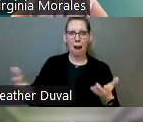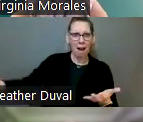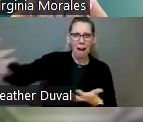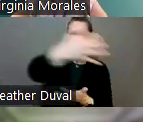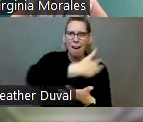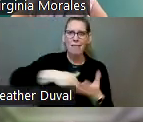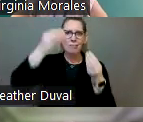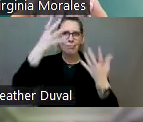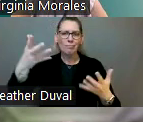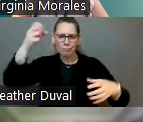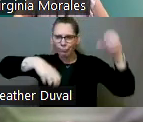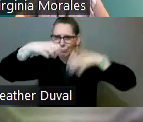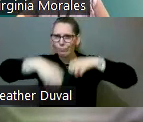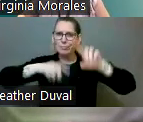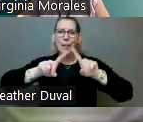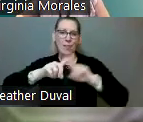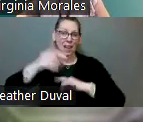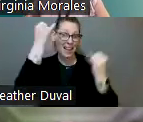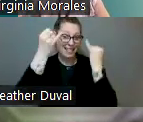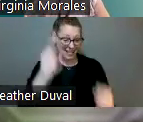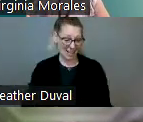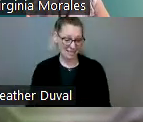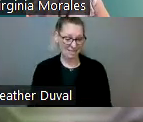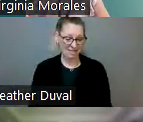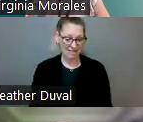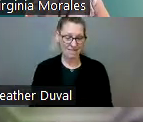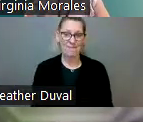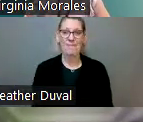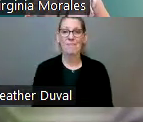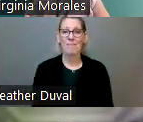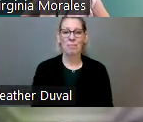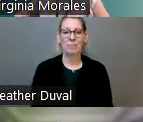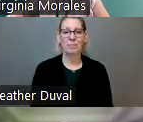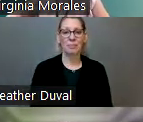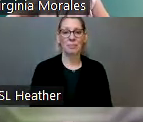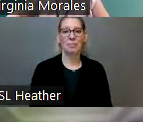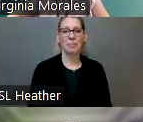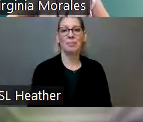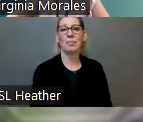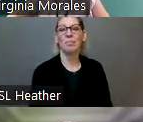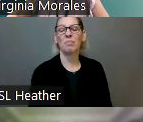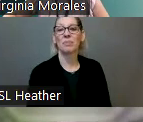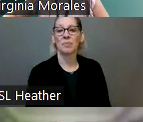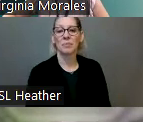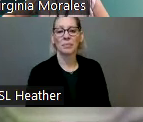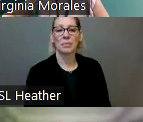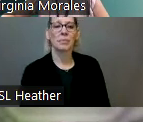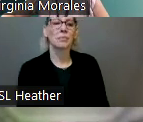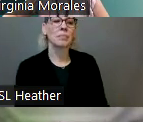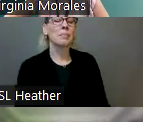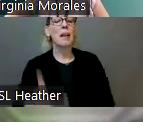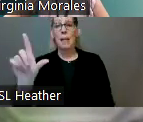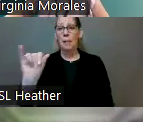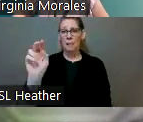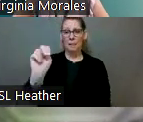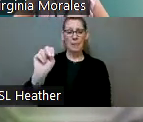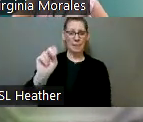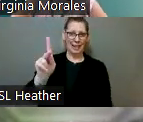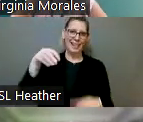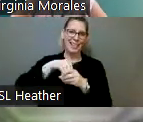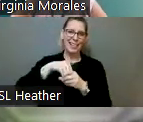think a brainstorm of some ideas. And the links are in our resource sheet that's linked in the